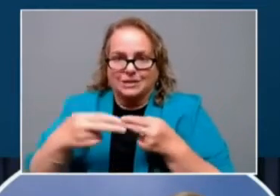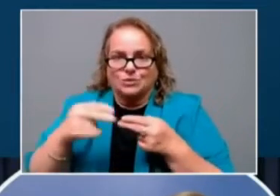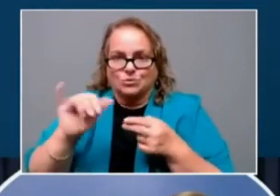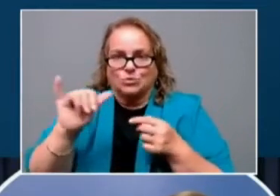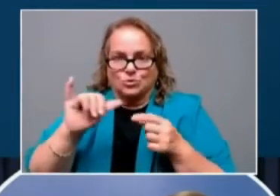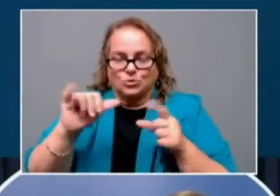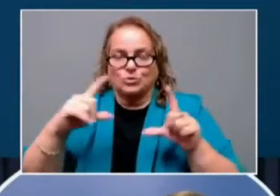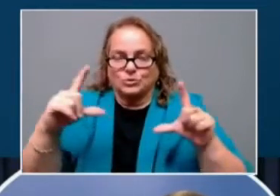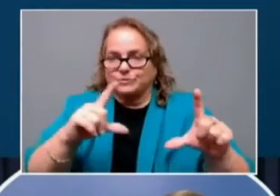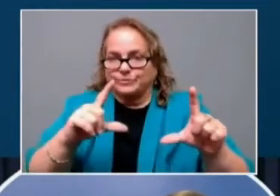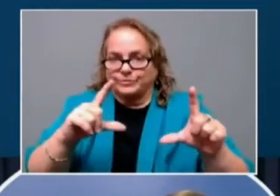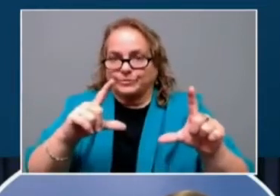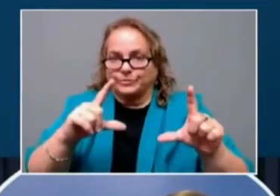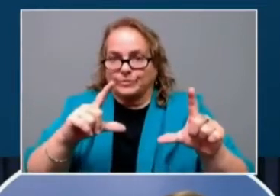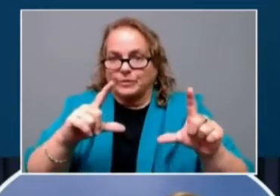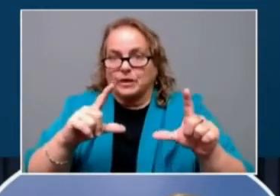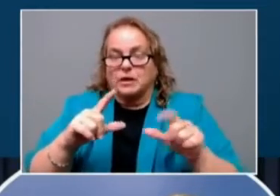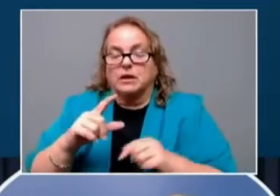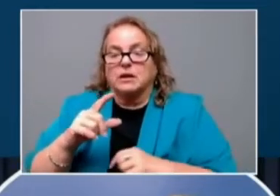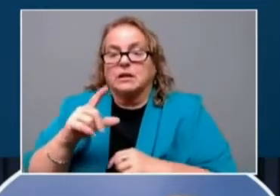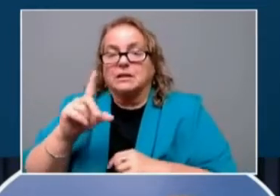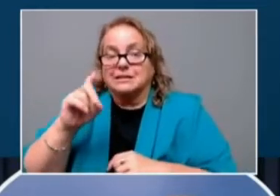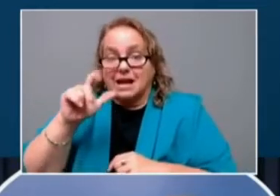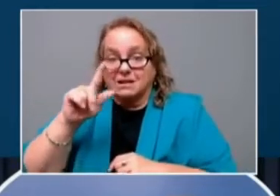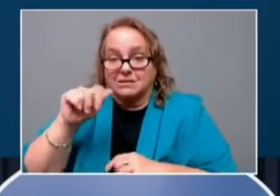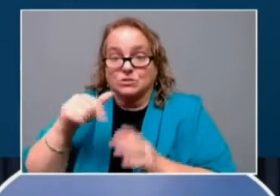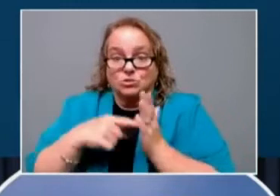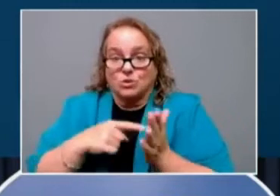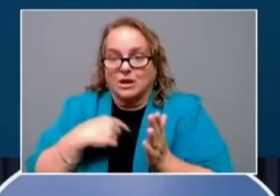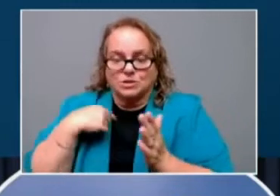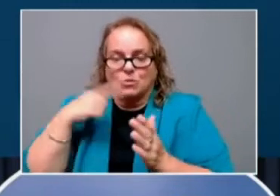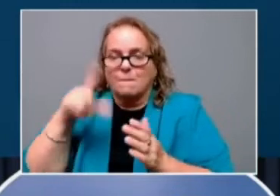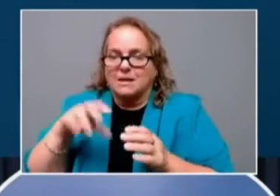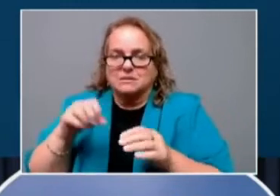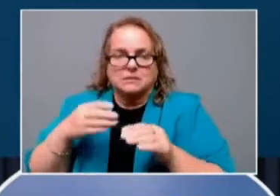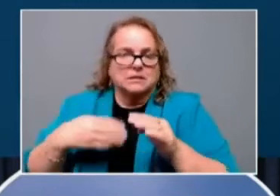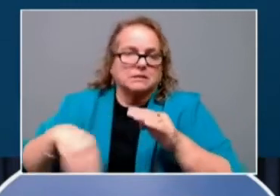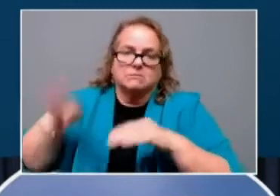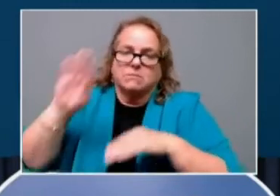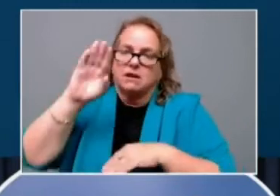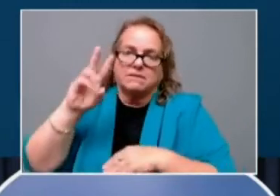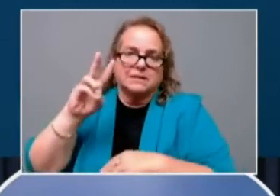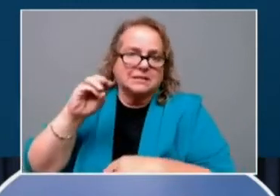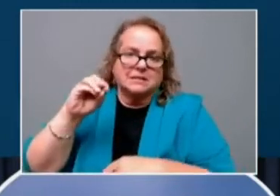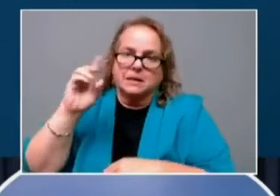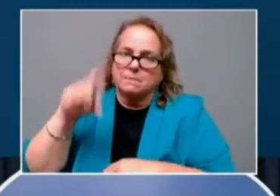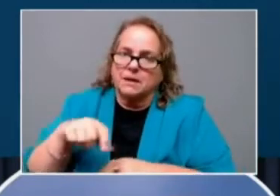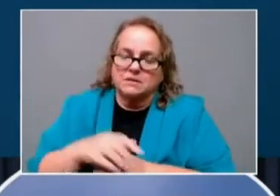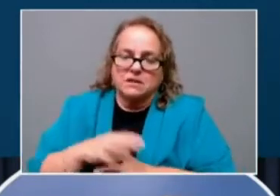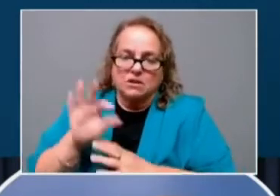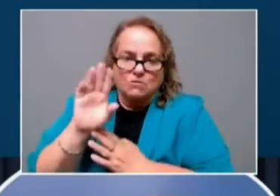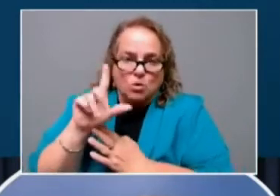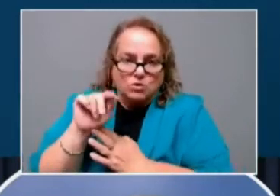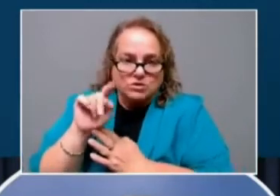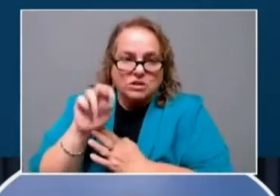variants showing us is we gotta be way above 60. Um Fulton Washington Marion,